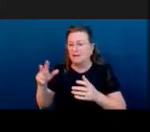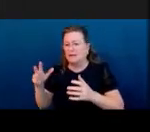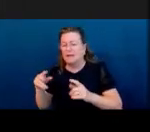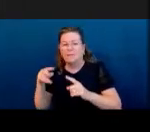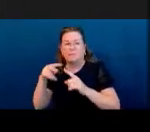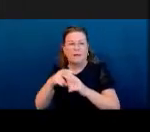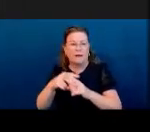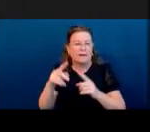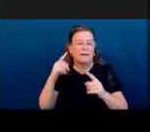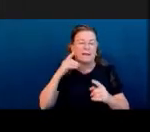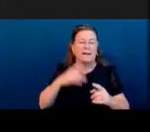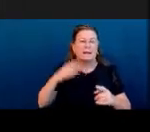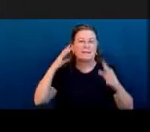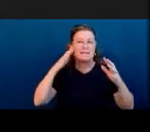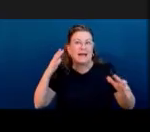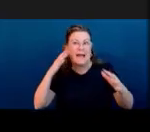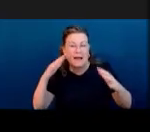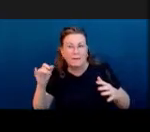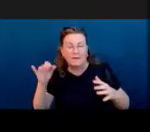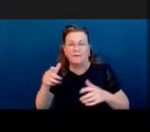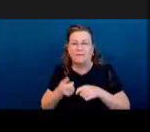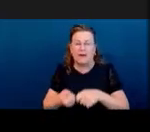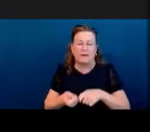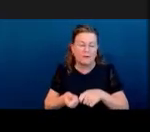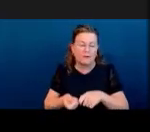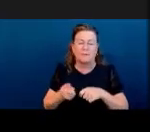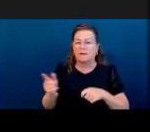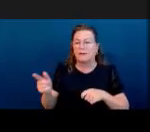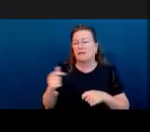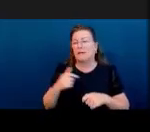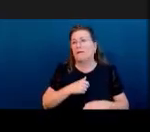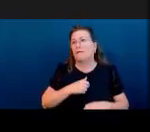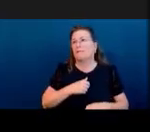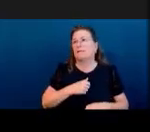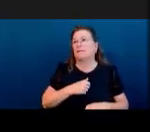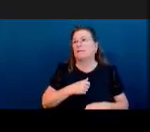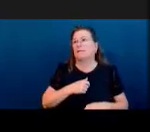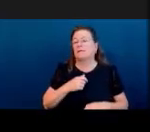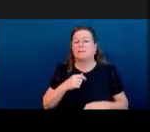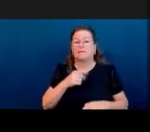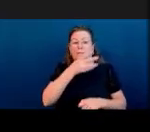of the vacuum. He loved to pretend to use the vacuum, even